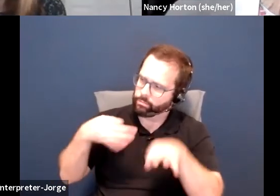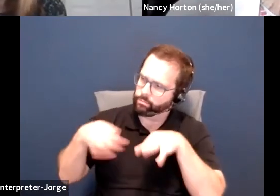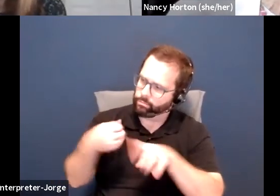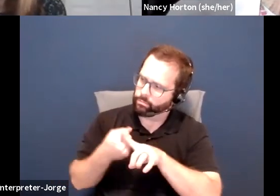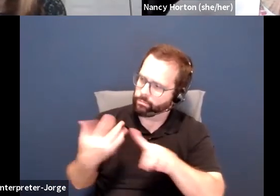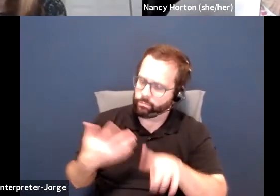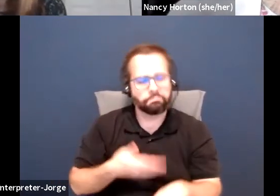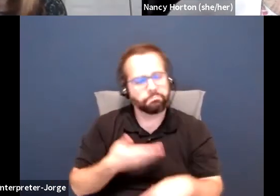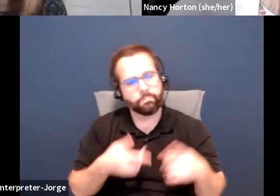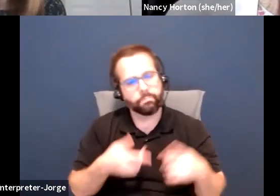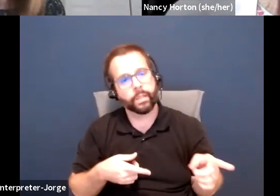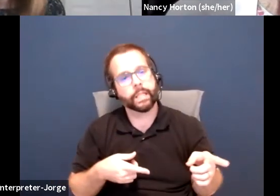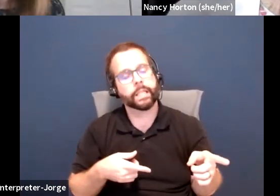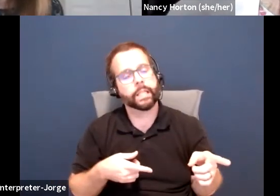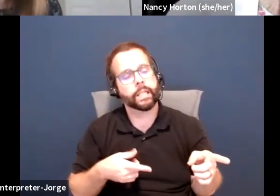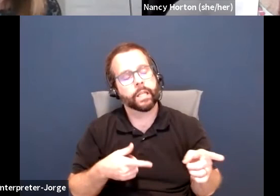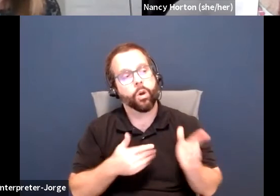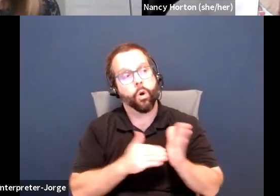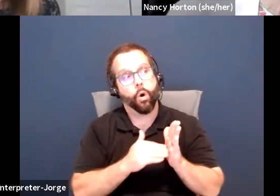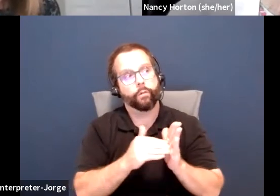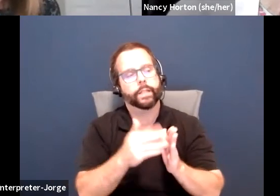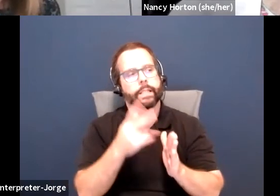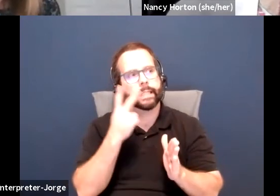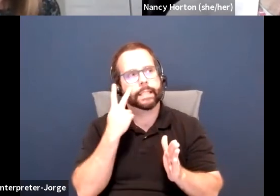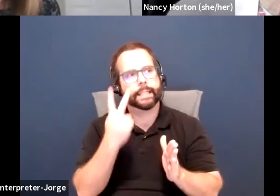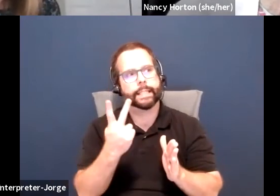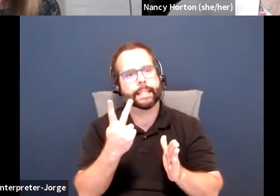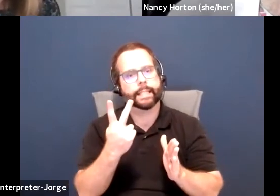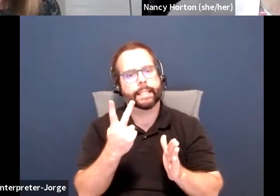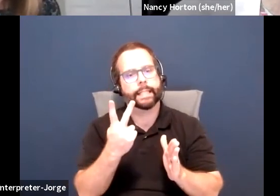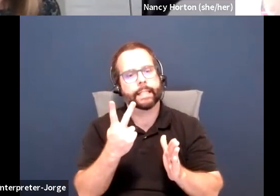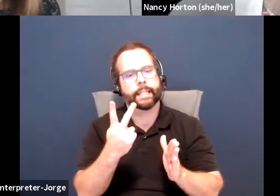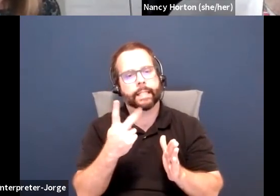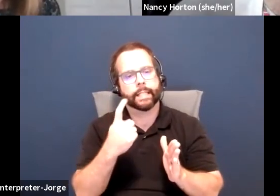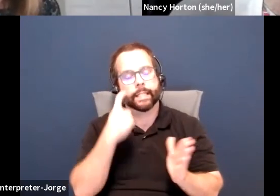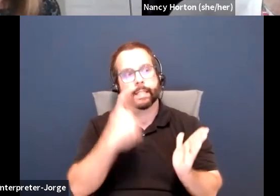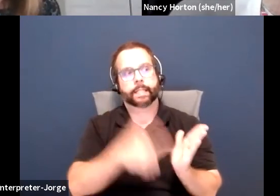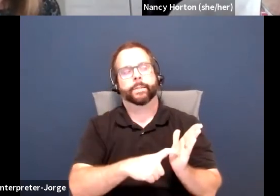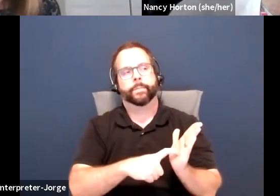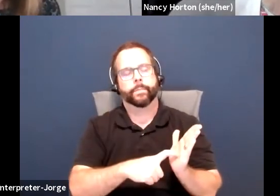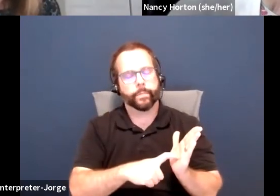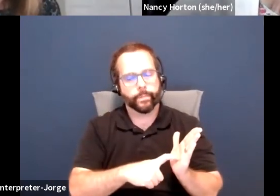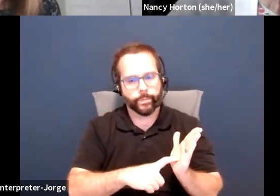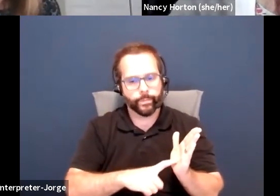be accessible. Can you talk a little bit more about this, Nancy? » Nancy: Well, this is just a